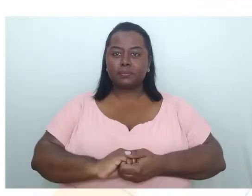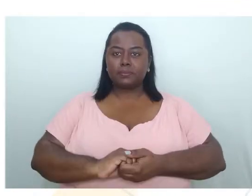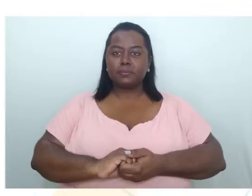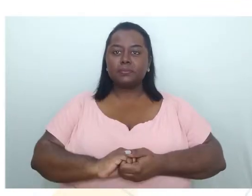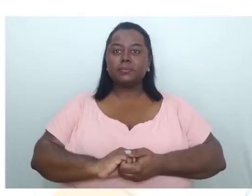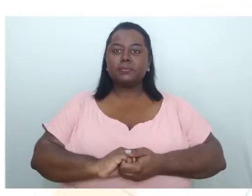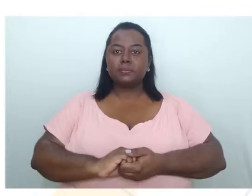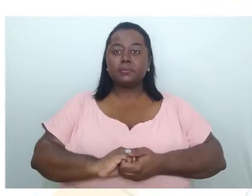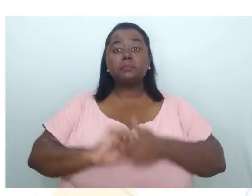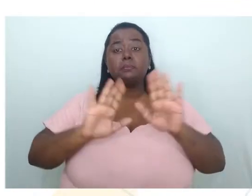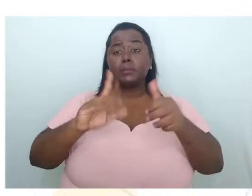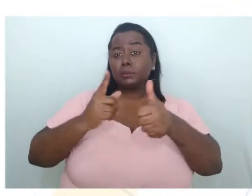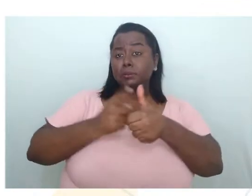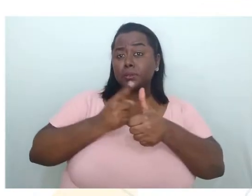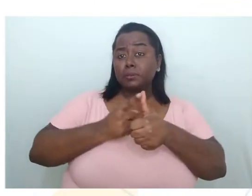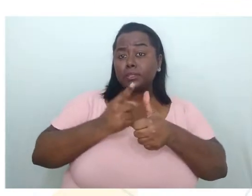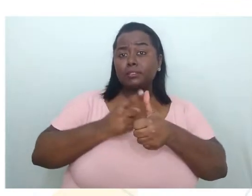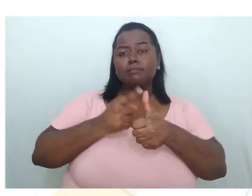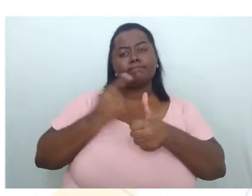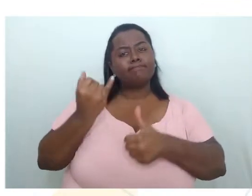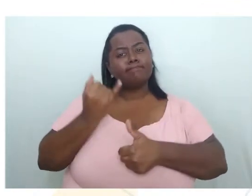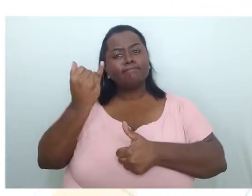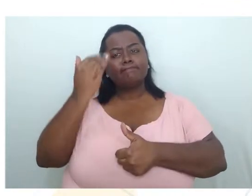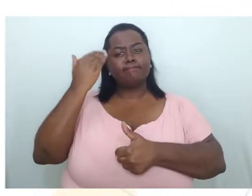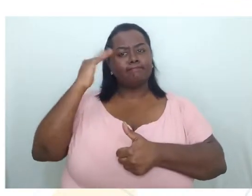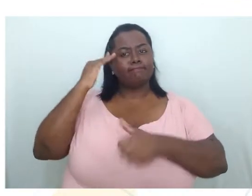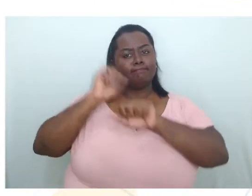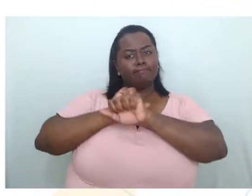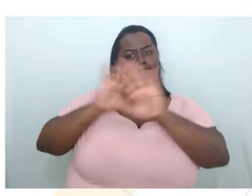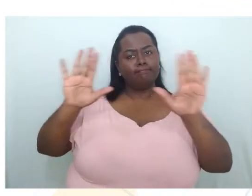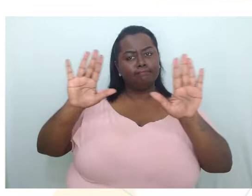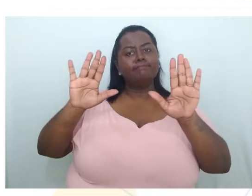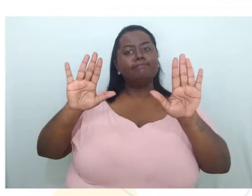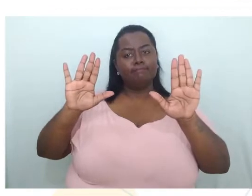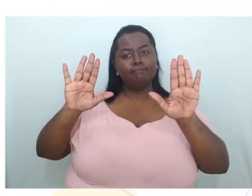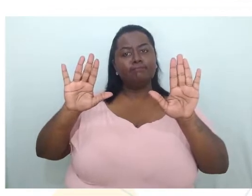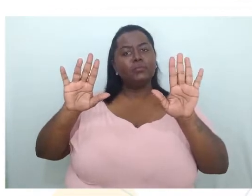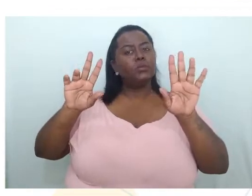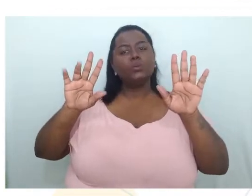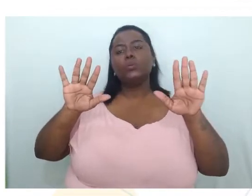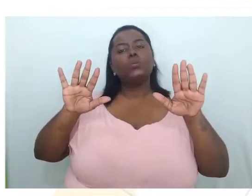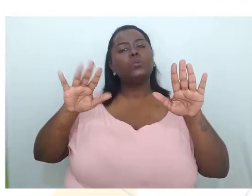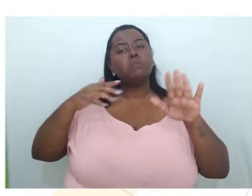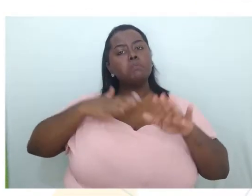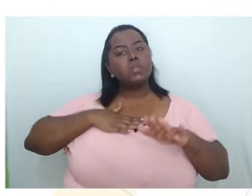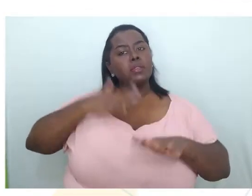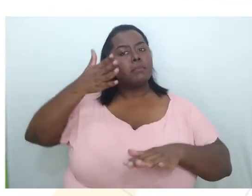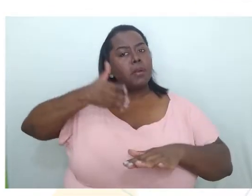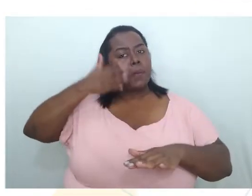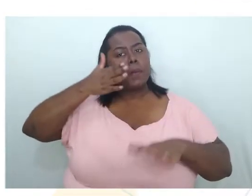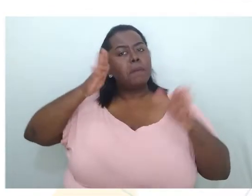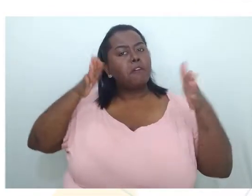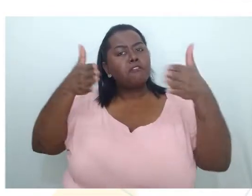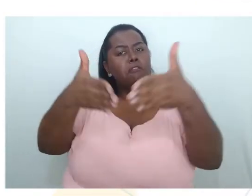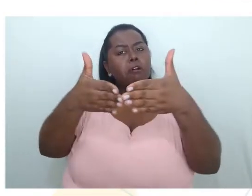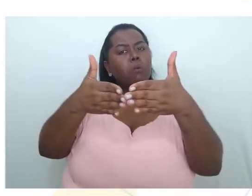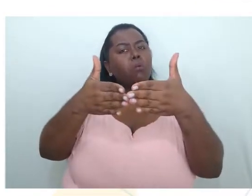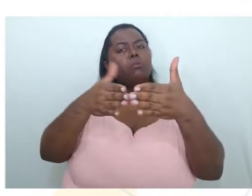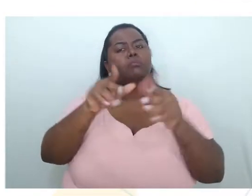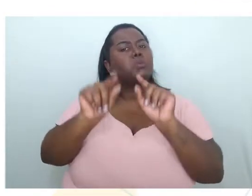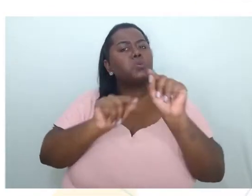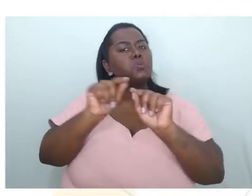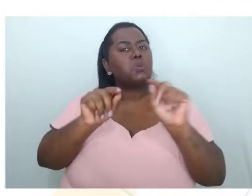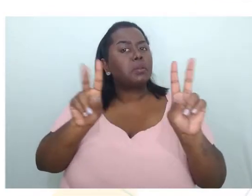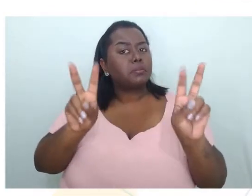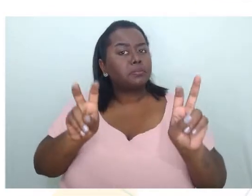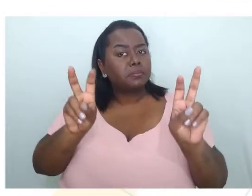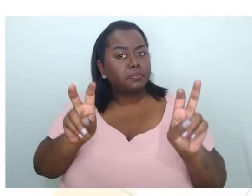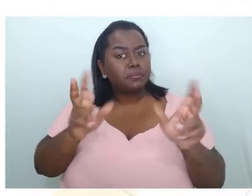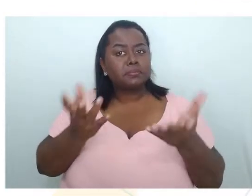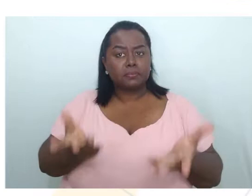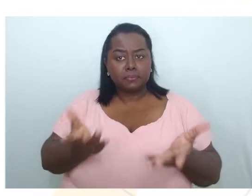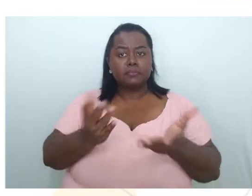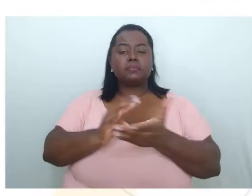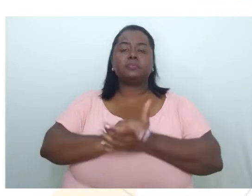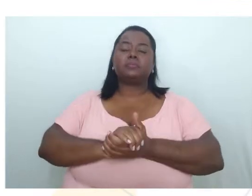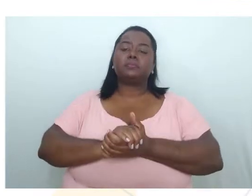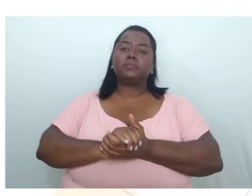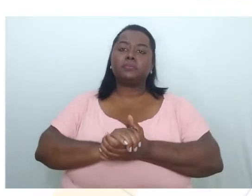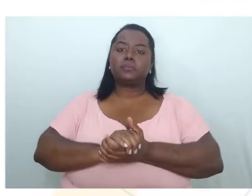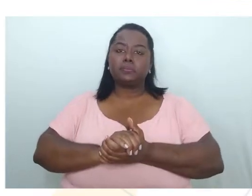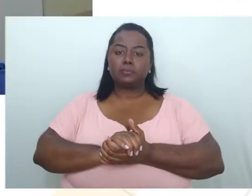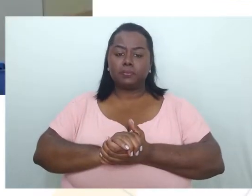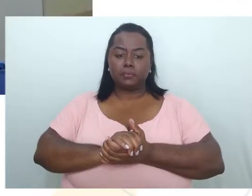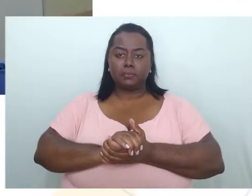But first of all, it's important to be clear about what the focus of my presentation today is going to be.